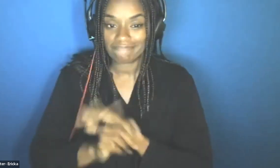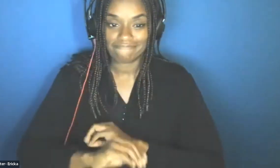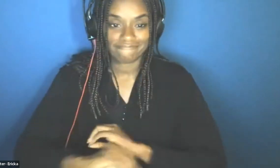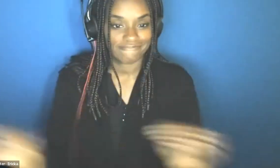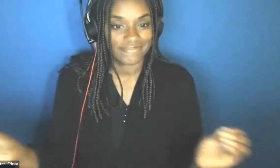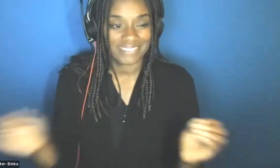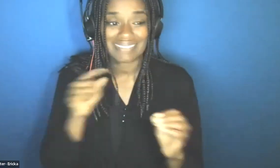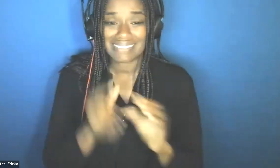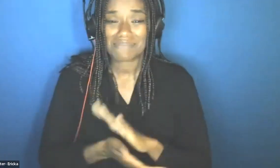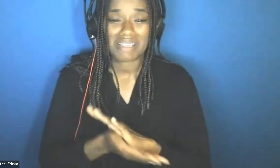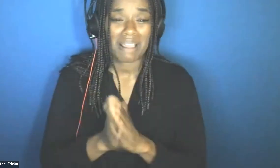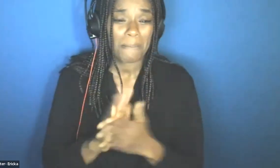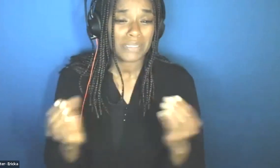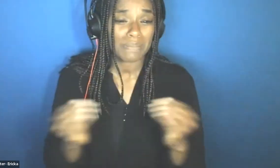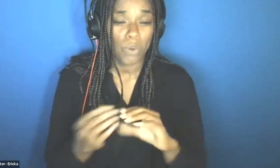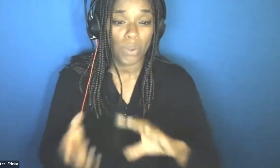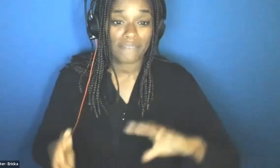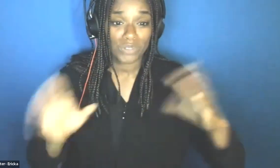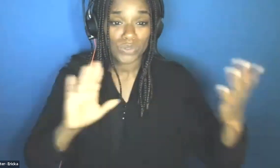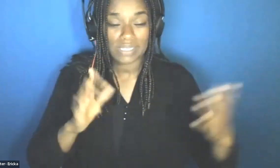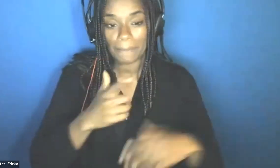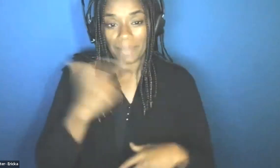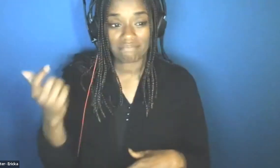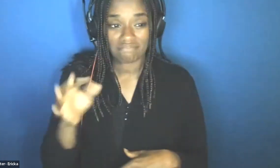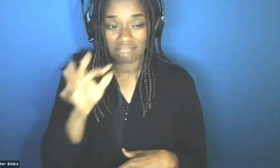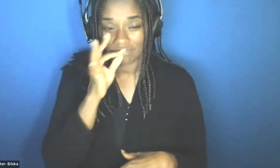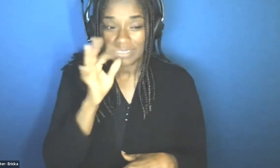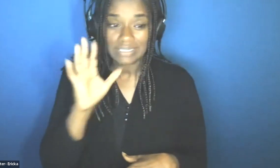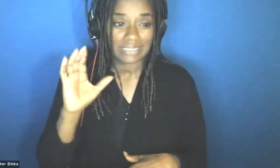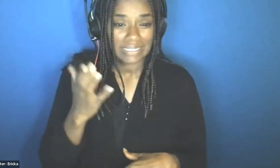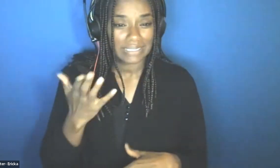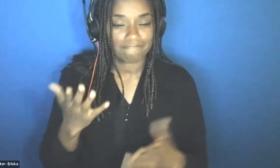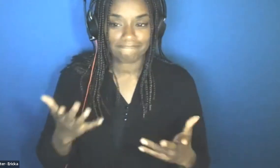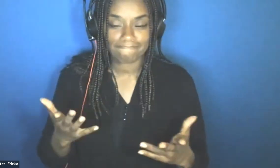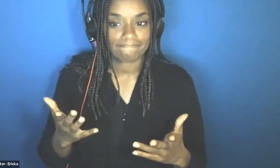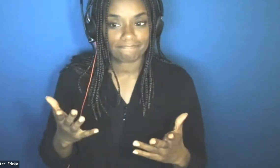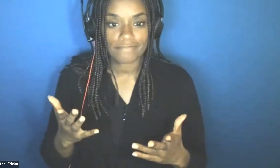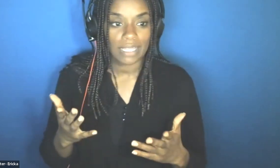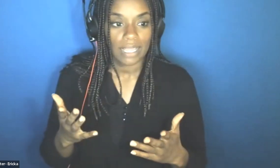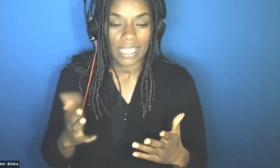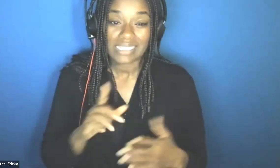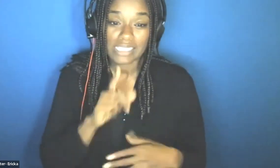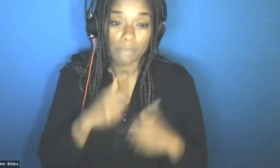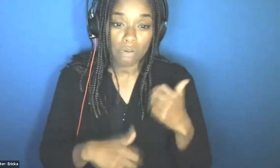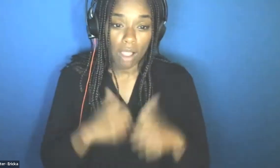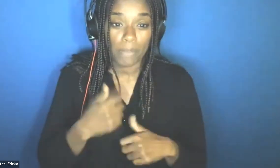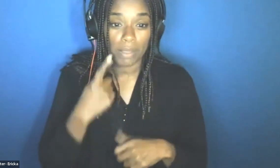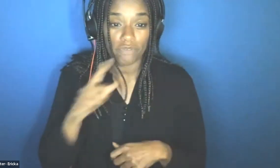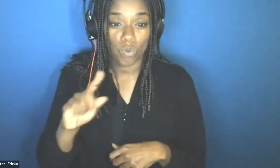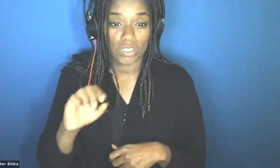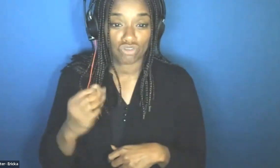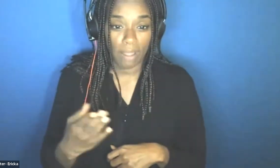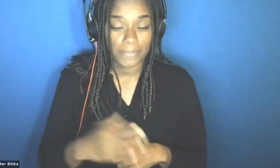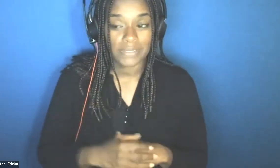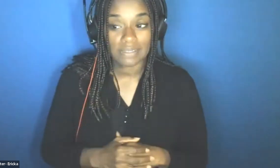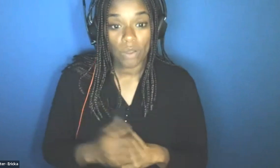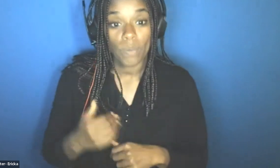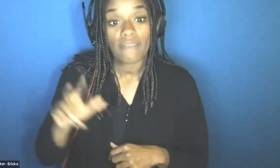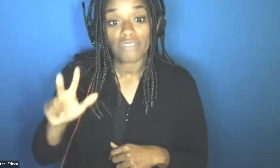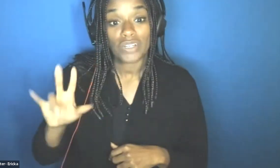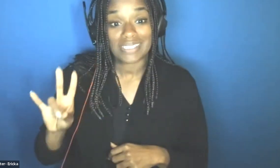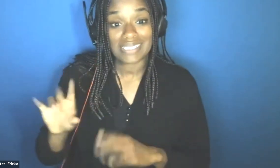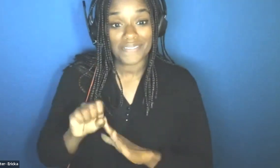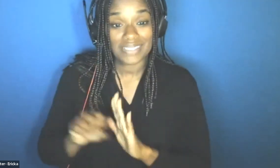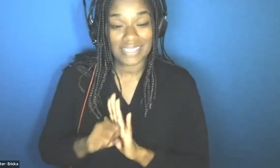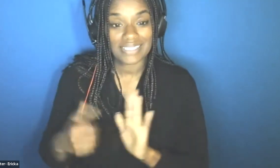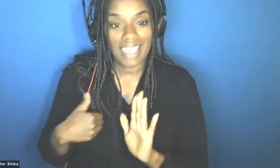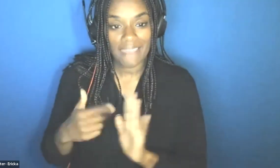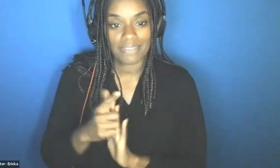However, an employee who is high in the workplace has no protection under federal law.